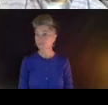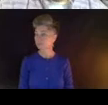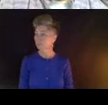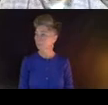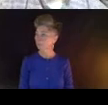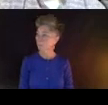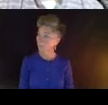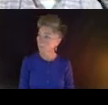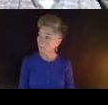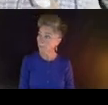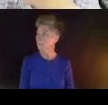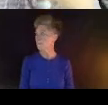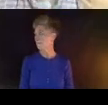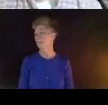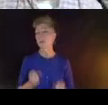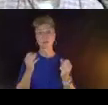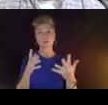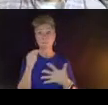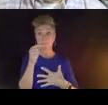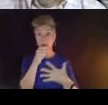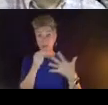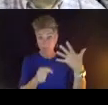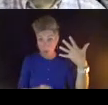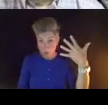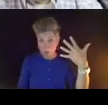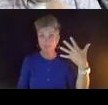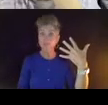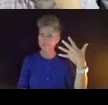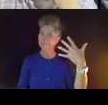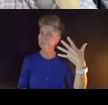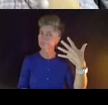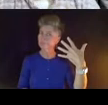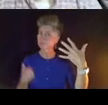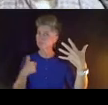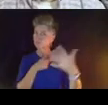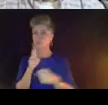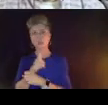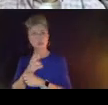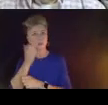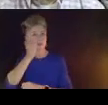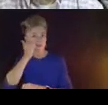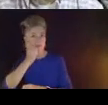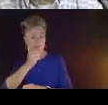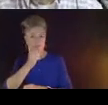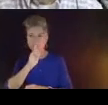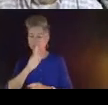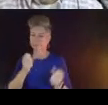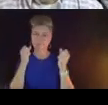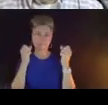So many of those words are what many of us use day to day. There are many, many, many more words than that.